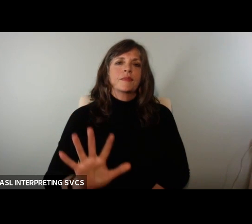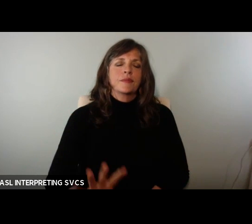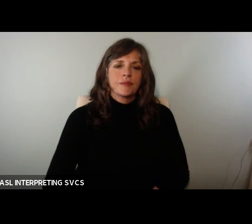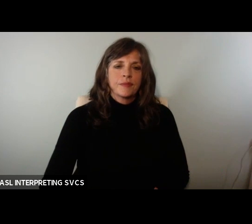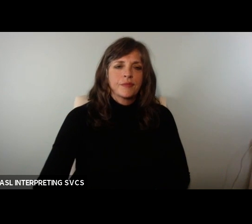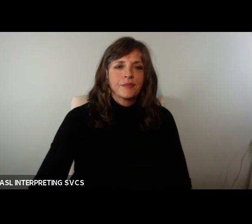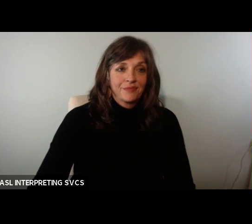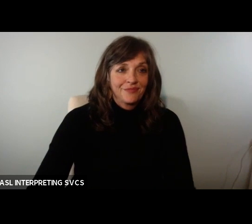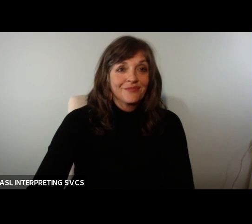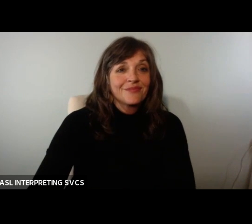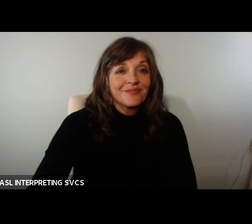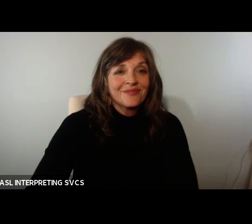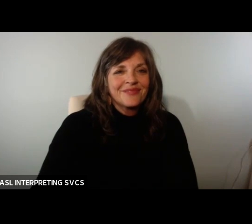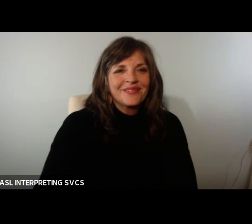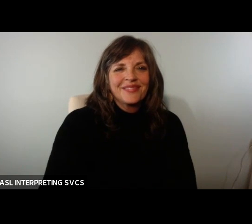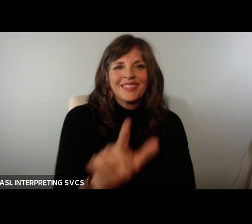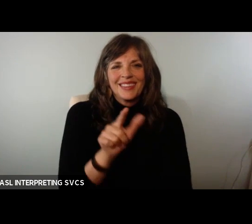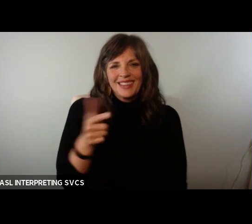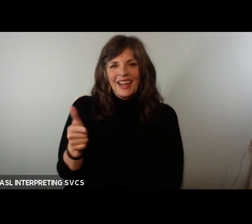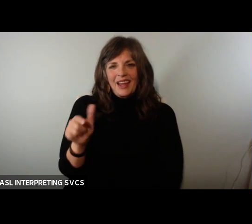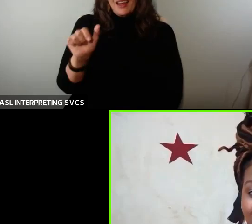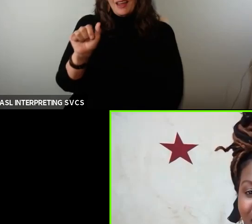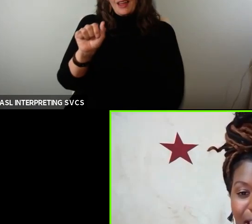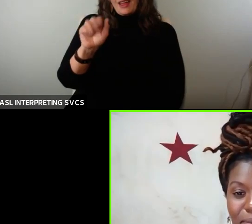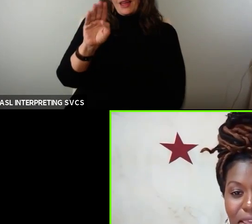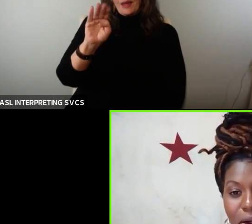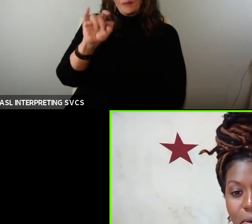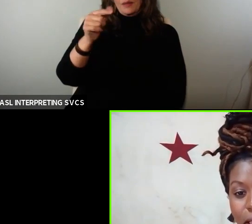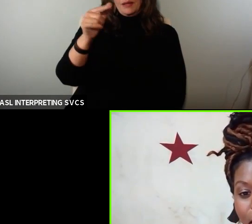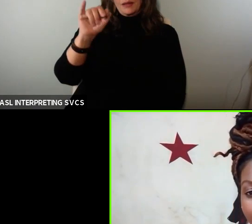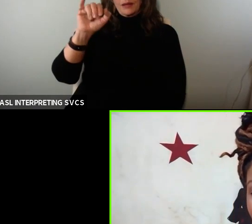Great, I wanna turn it over to Abigail, I believe. Abigail Vega!